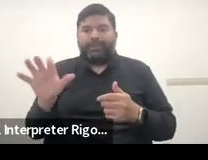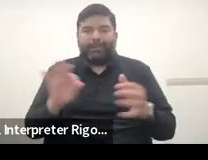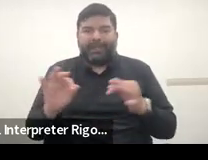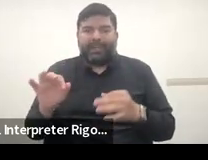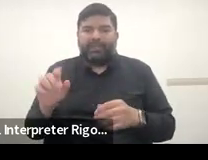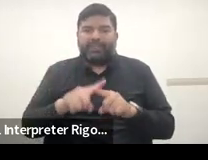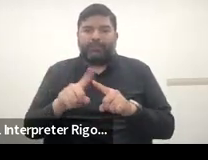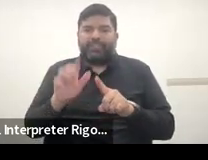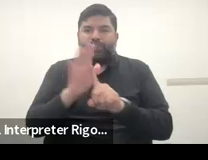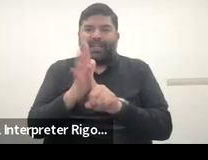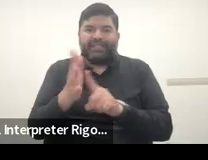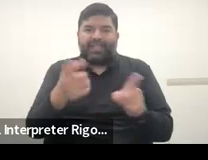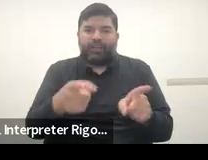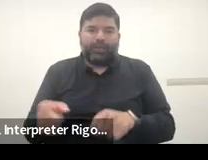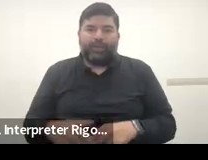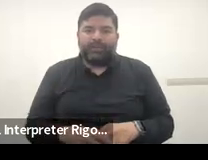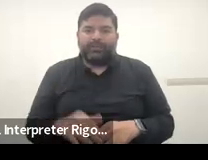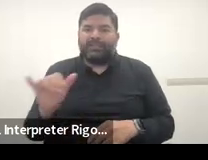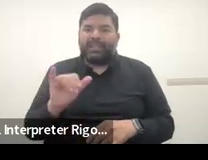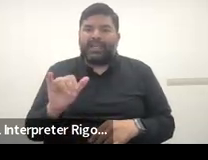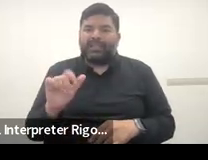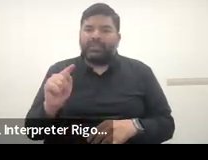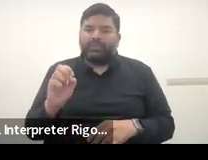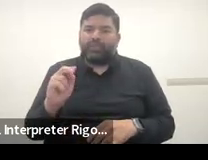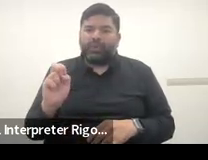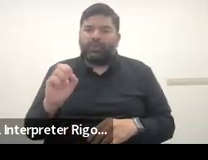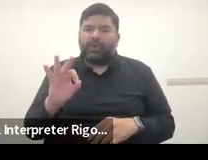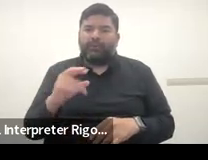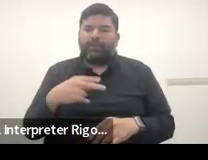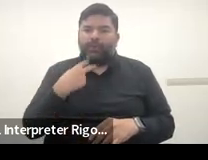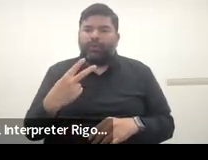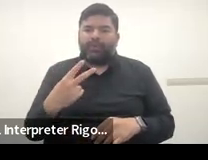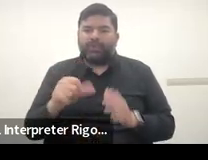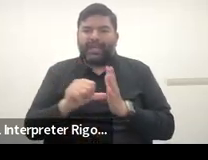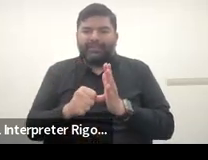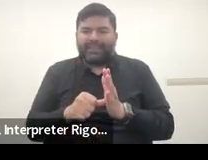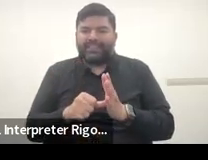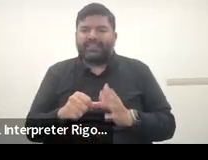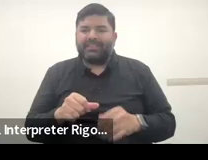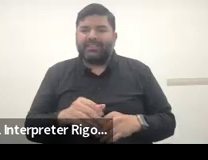that exist. AUDIENCE MEMBER: It's almost like a tone of voice or or something like that, or emphasis in a